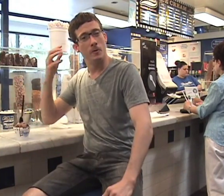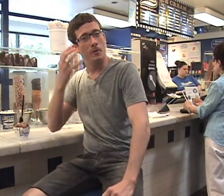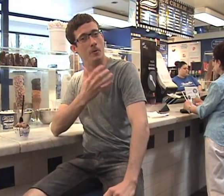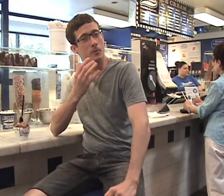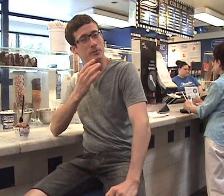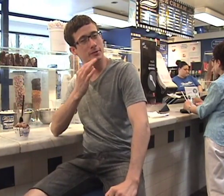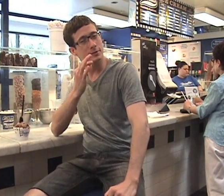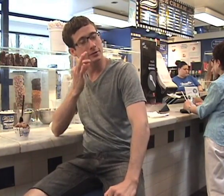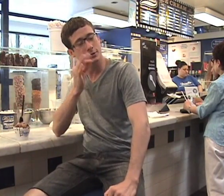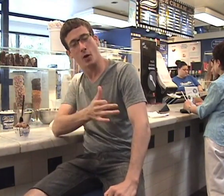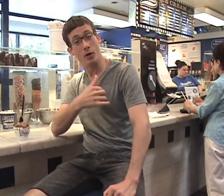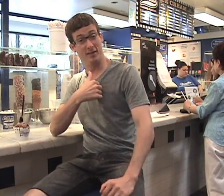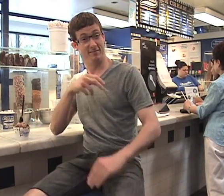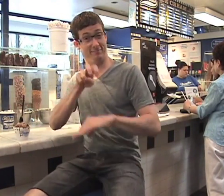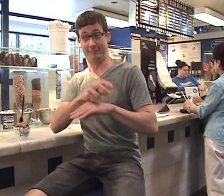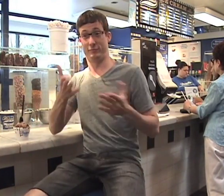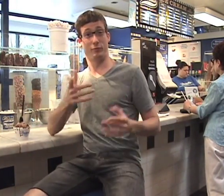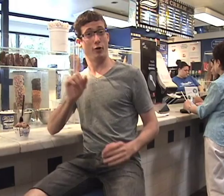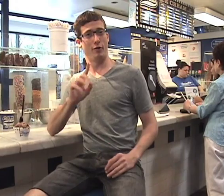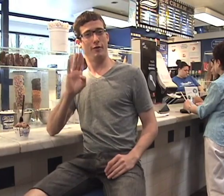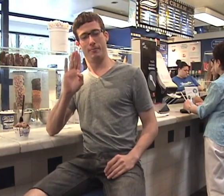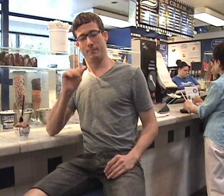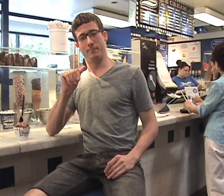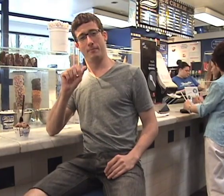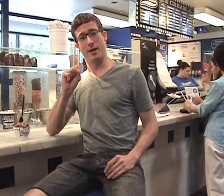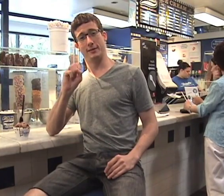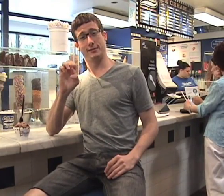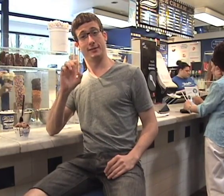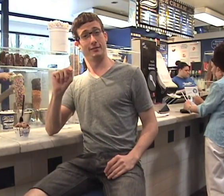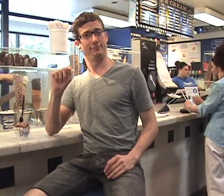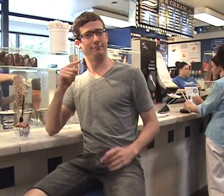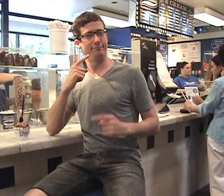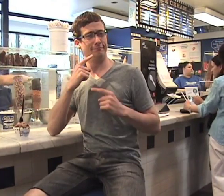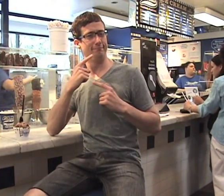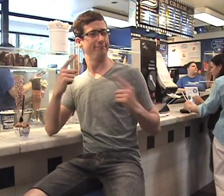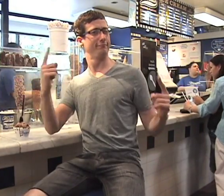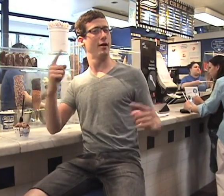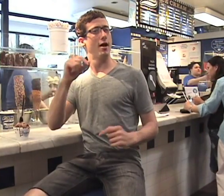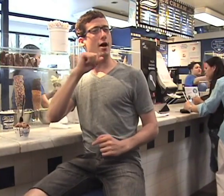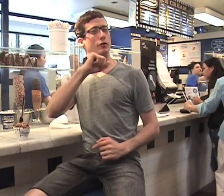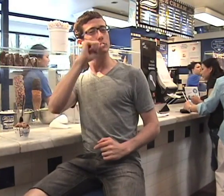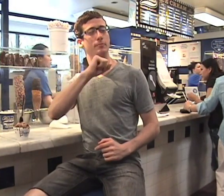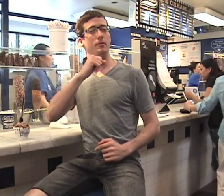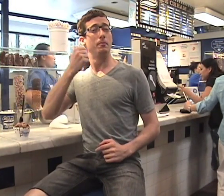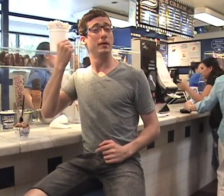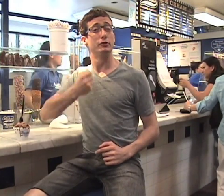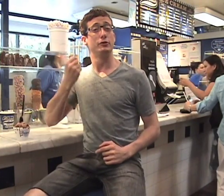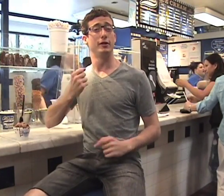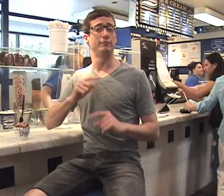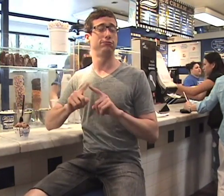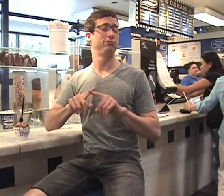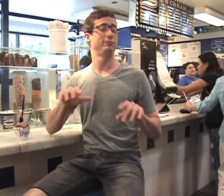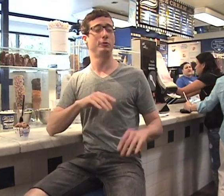That ice cream was delicious! I'm sitting at Bassett, famous for their ice cream and milkshakes